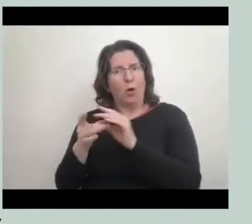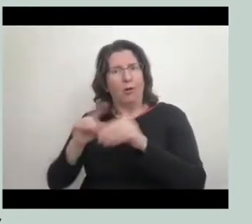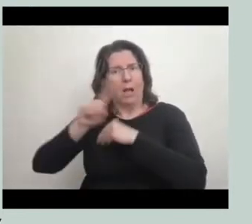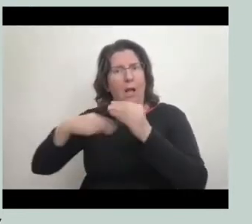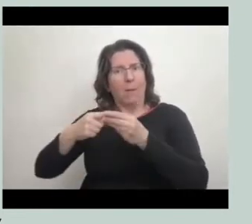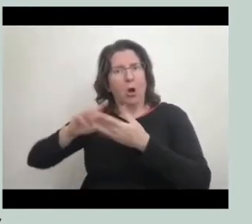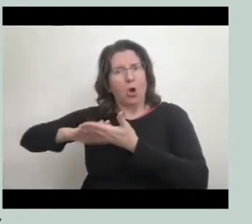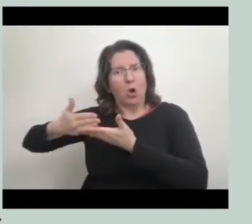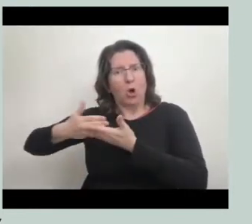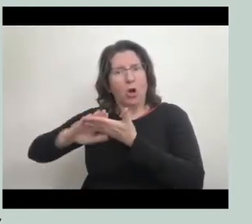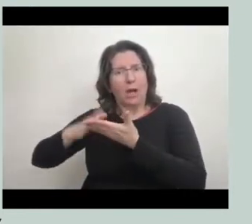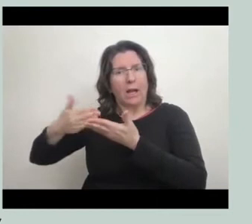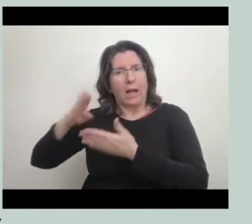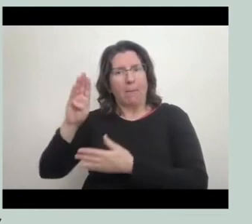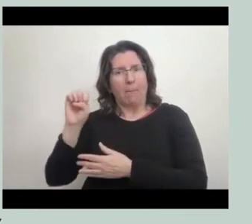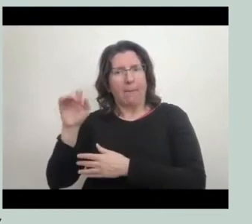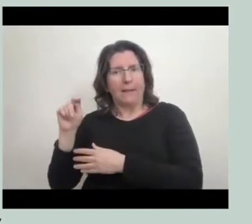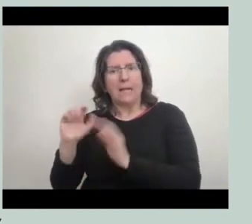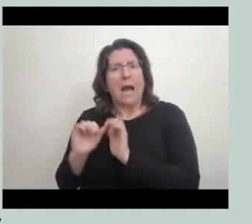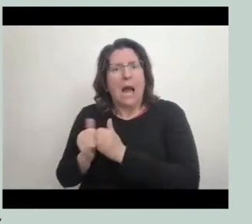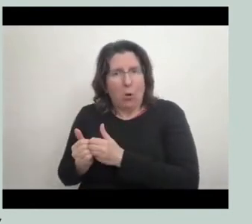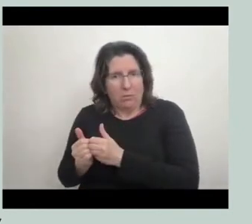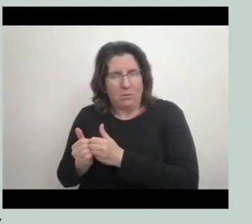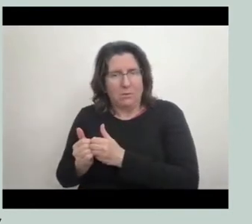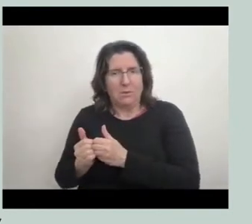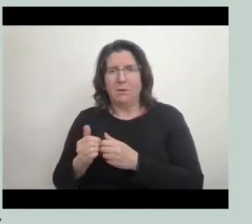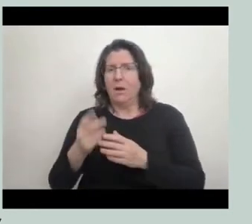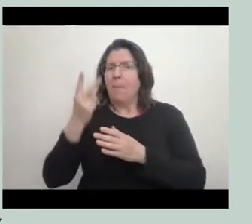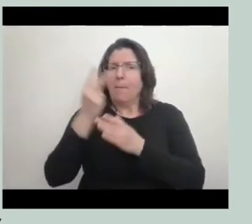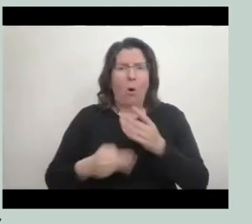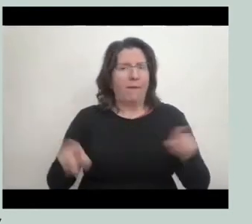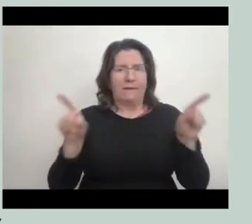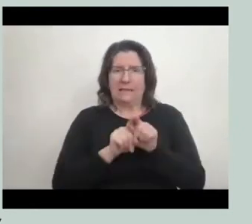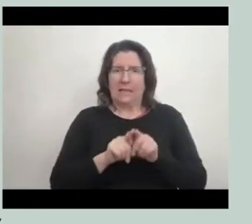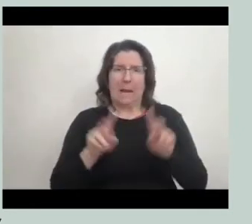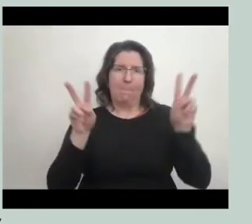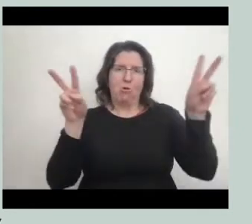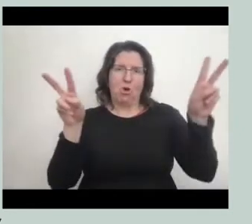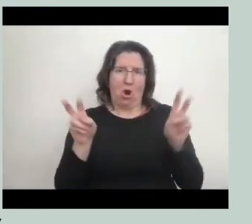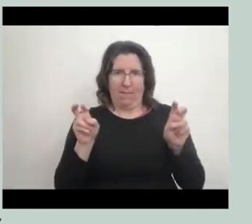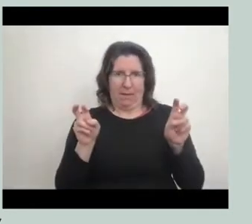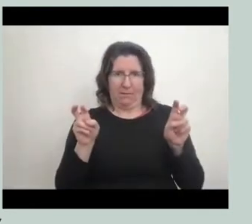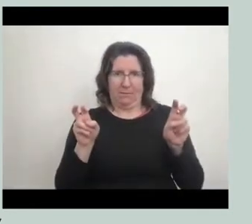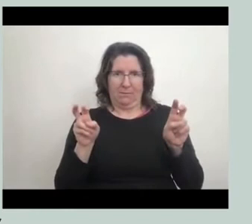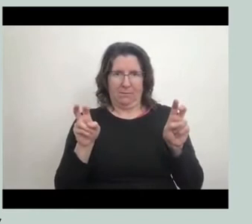This one is more contextual, more of a story. But it is still talking about 'how to cook beets.'